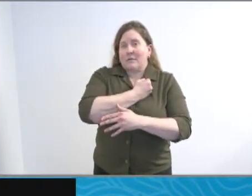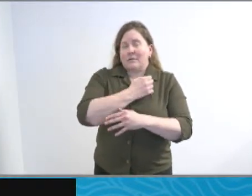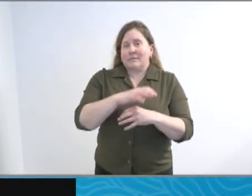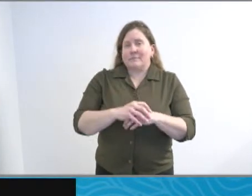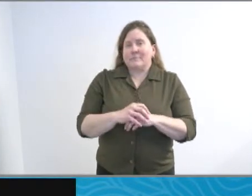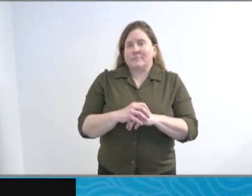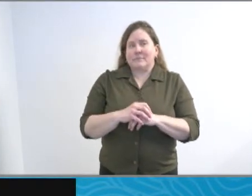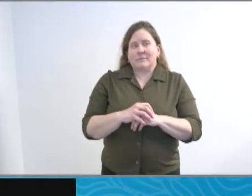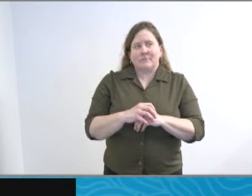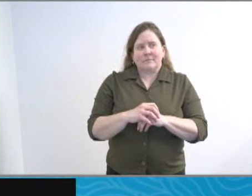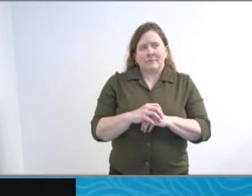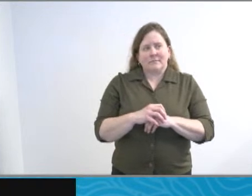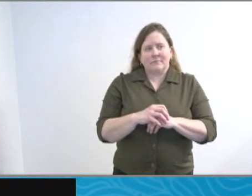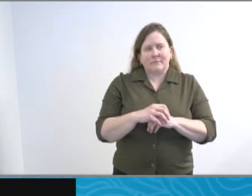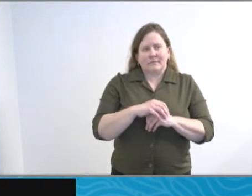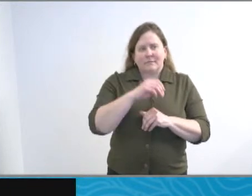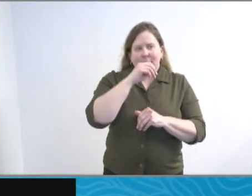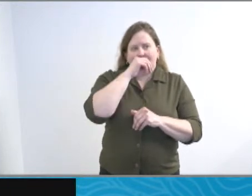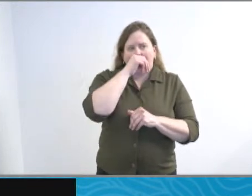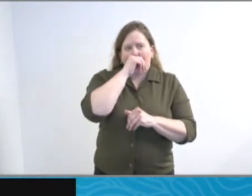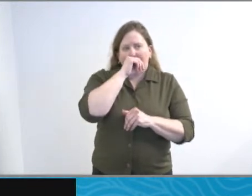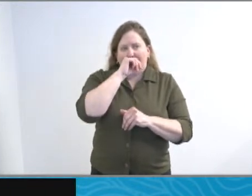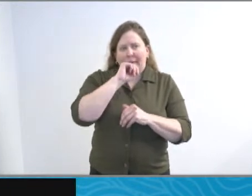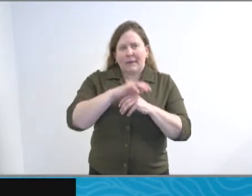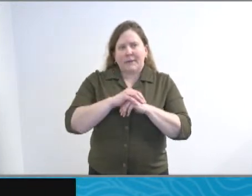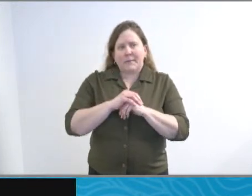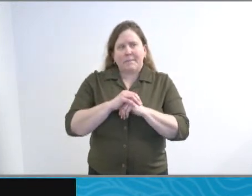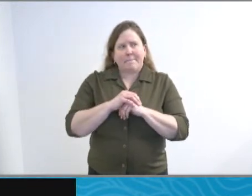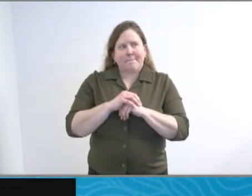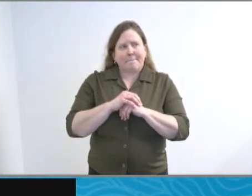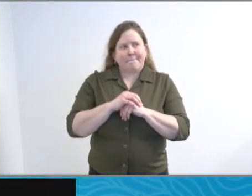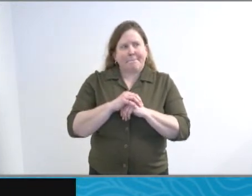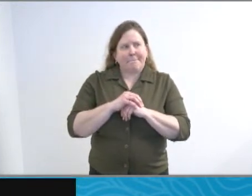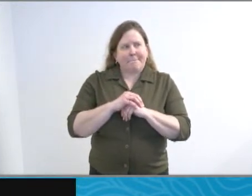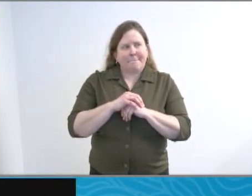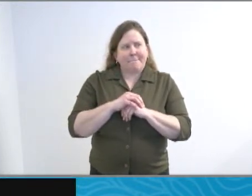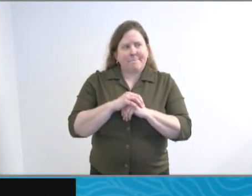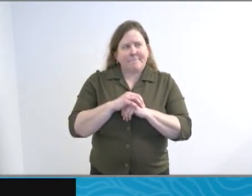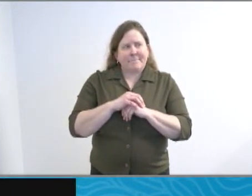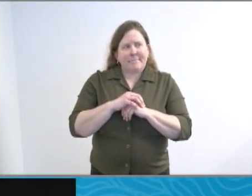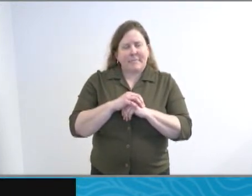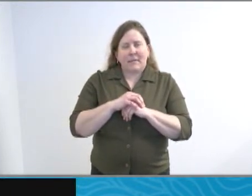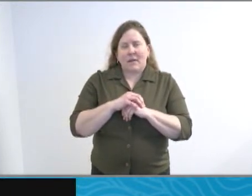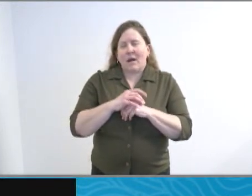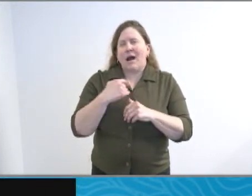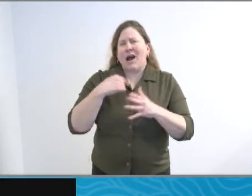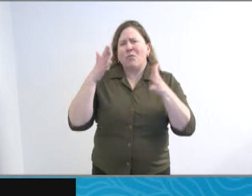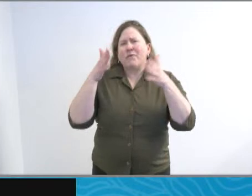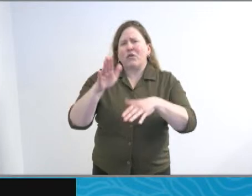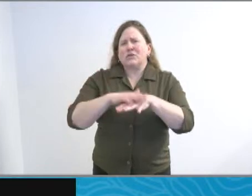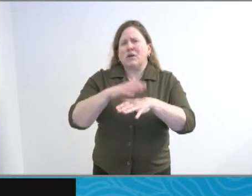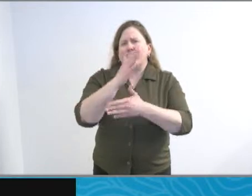on the phase one and phase two and that timeframe of which we engaged with the community.